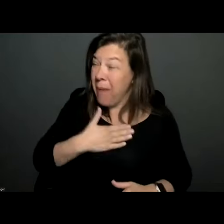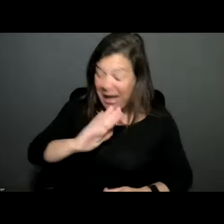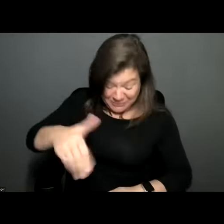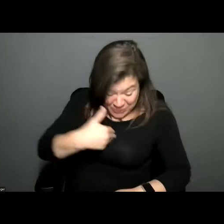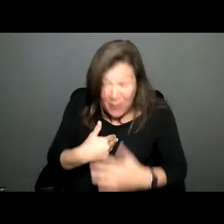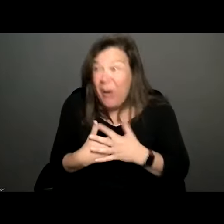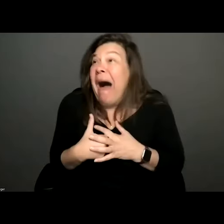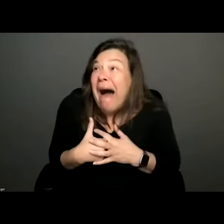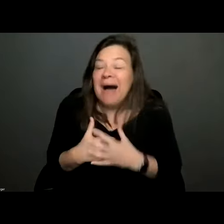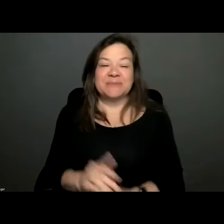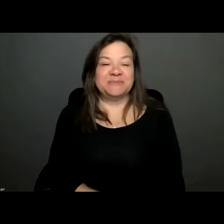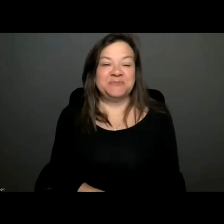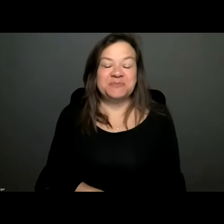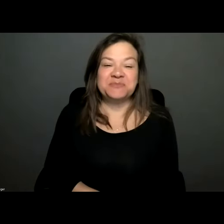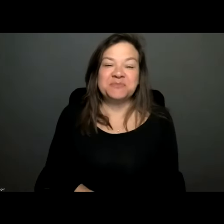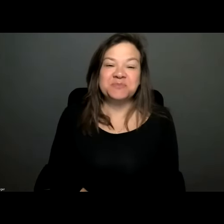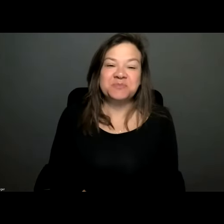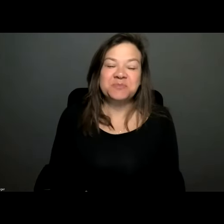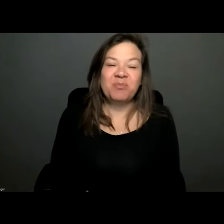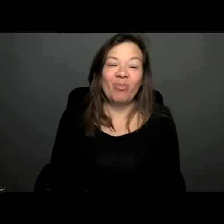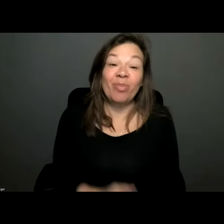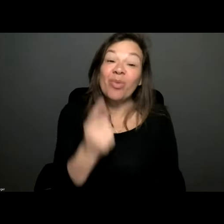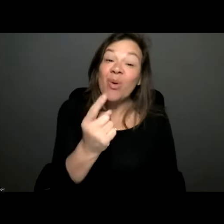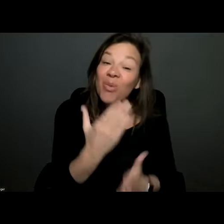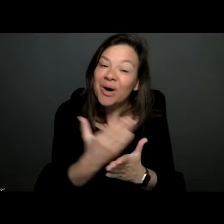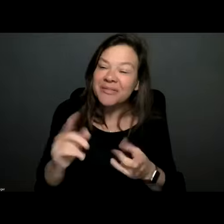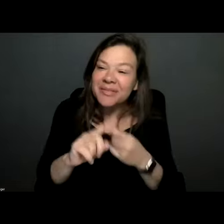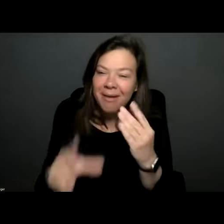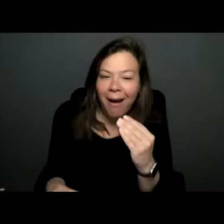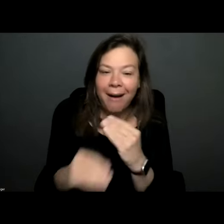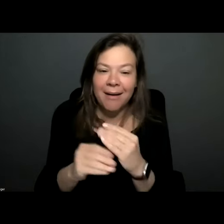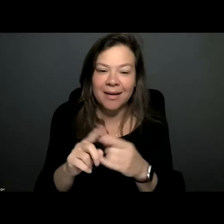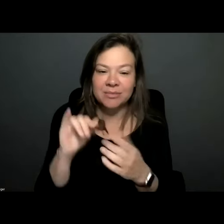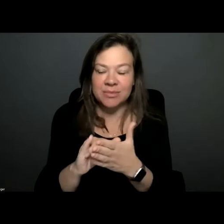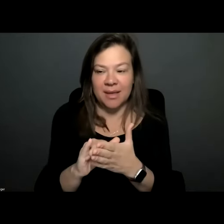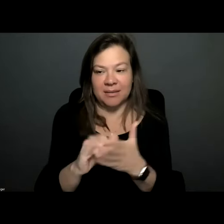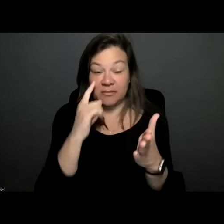But I think one of the things that I'd like to add to that too is that for me,